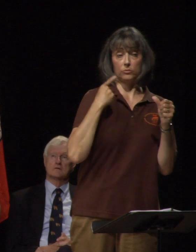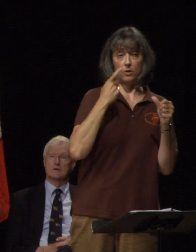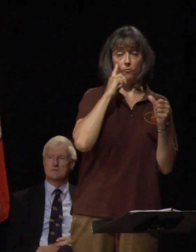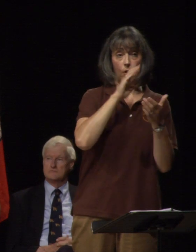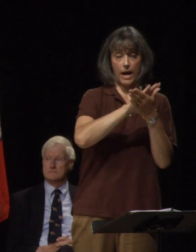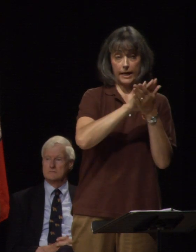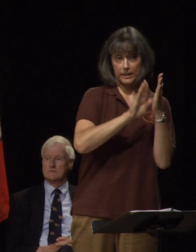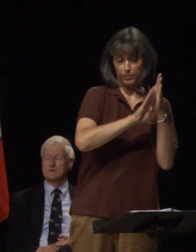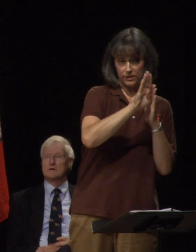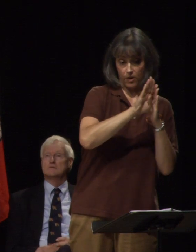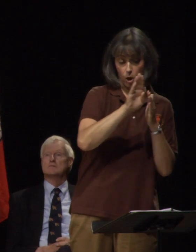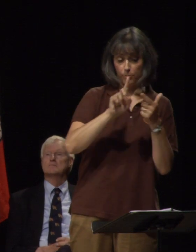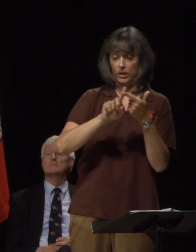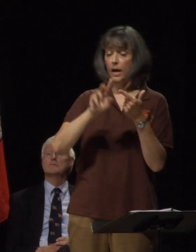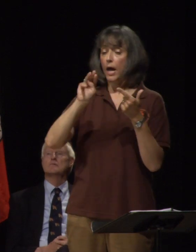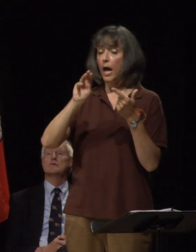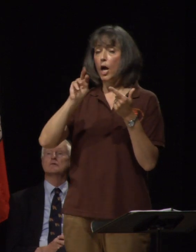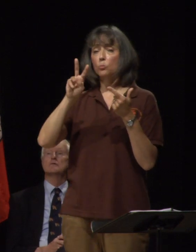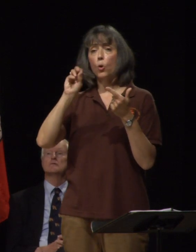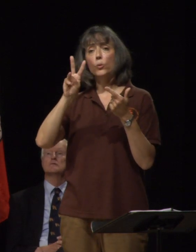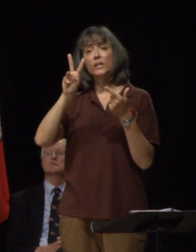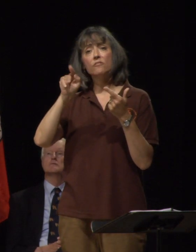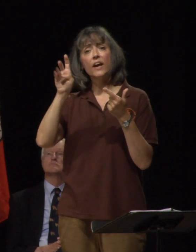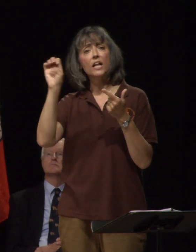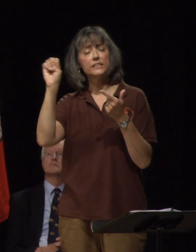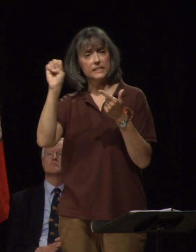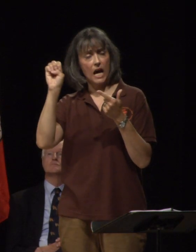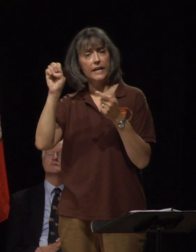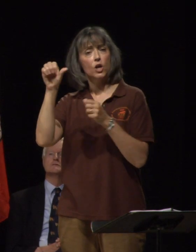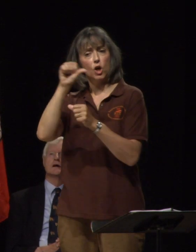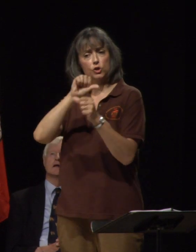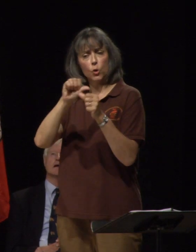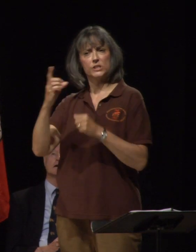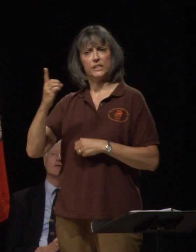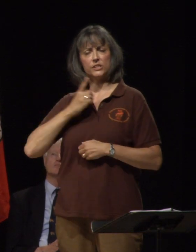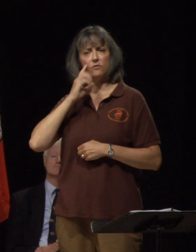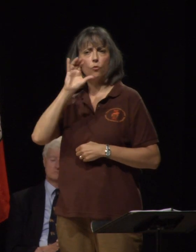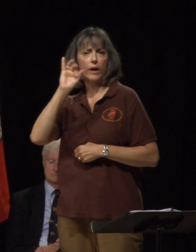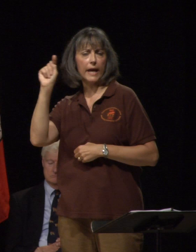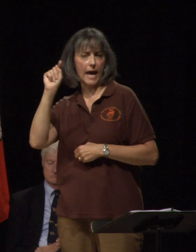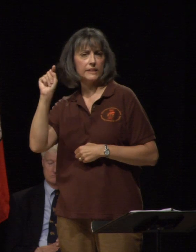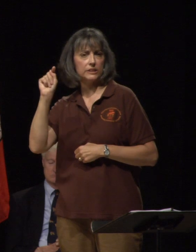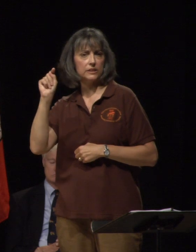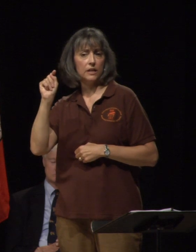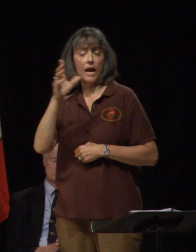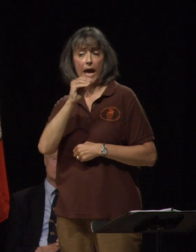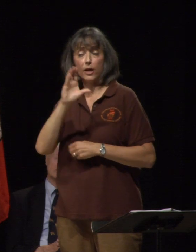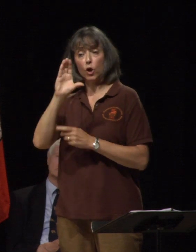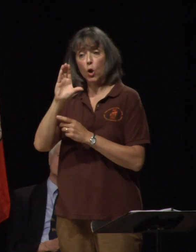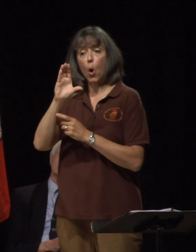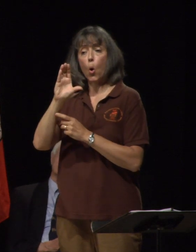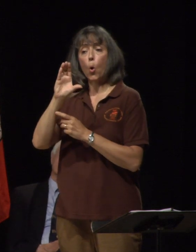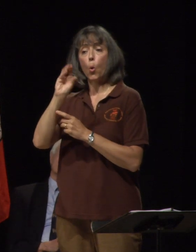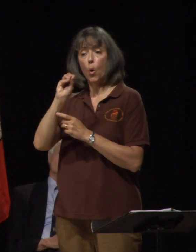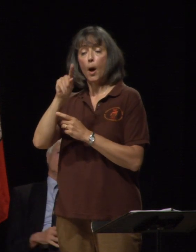CAST AND CO-PI ON THE ADVANCE GRANT, THE TASKFORCE WILL LEAD PRESENTATIONS WITH ME IN TOWN